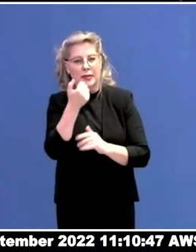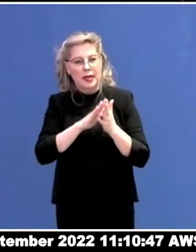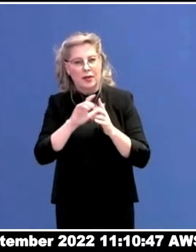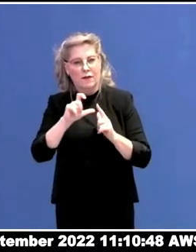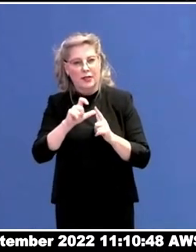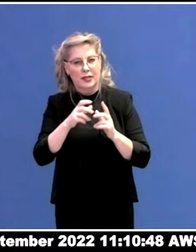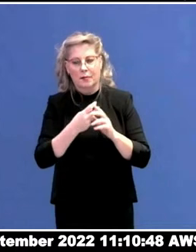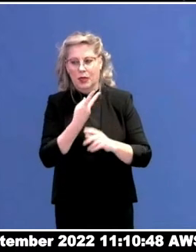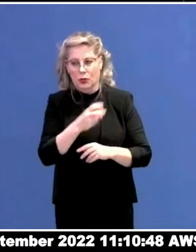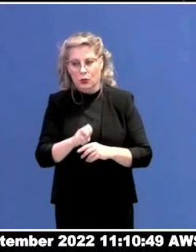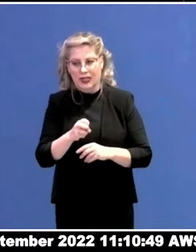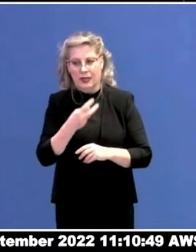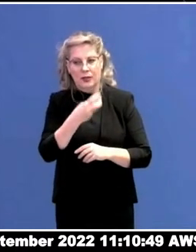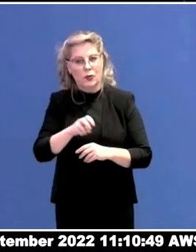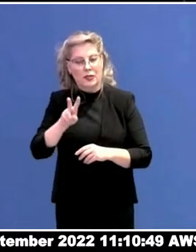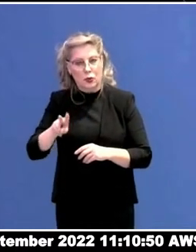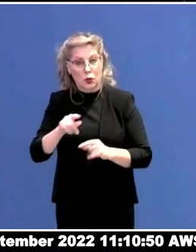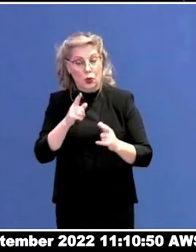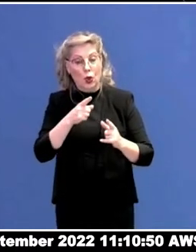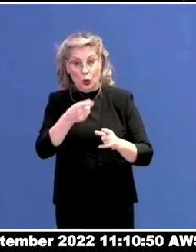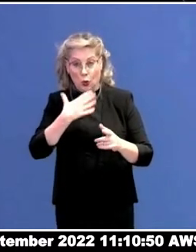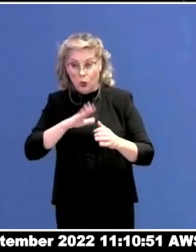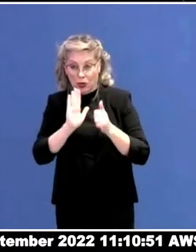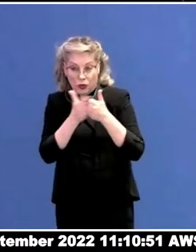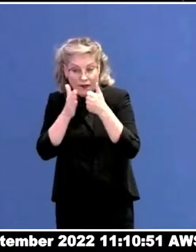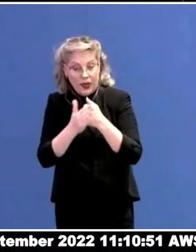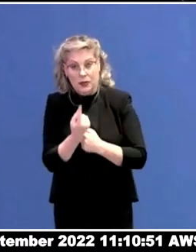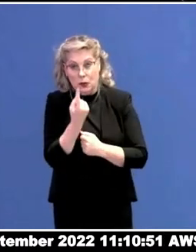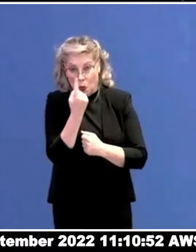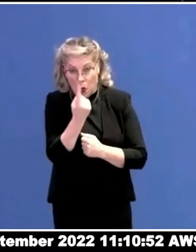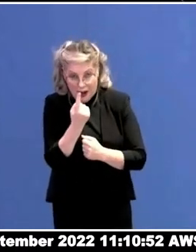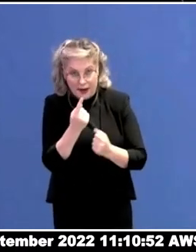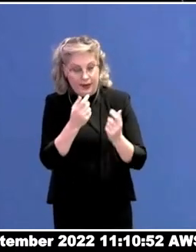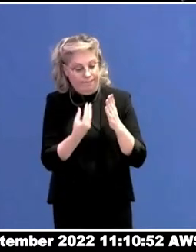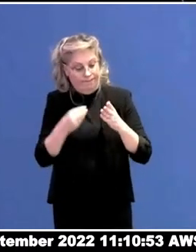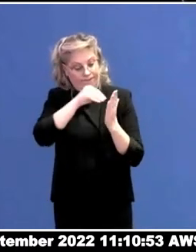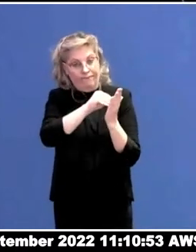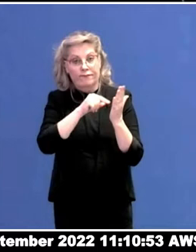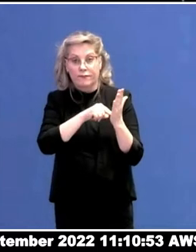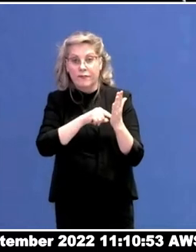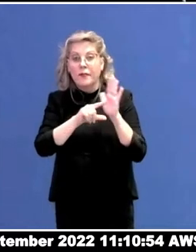I understand there is one correction that you wish to make to that statement, and, Commissioners, that's at paragraph 20.